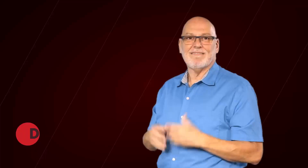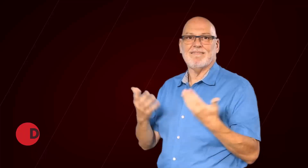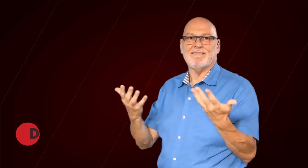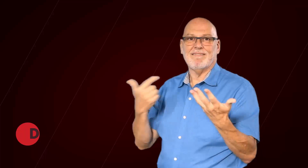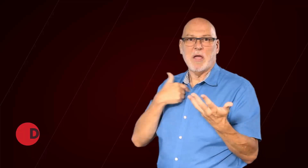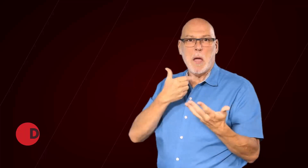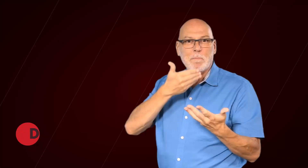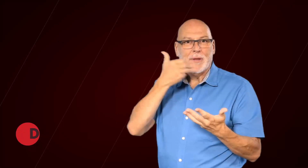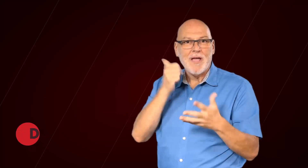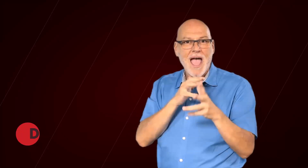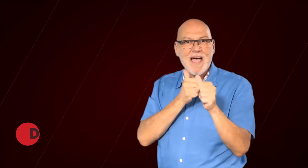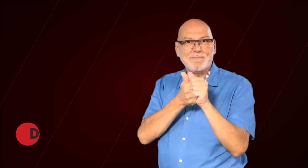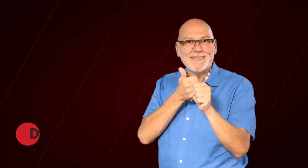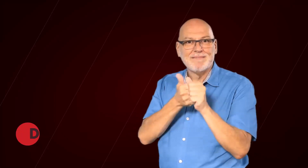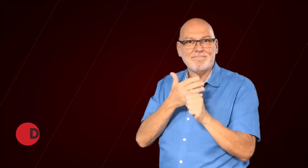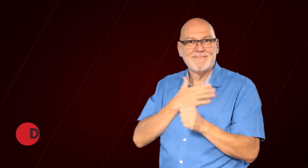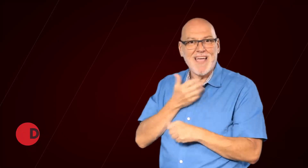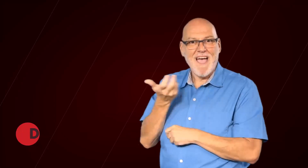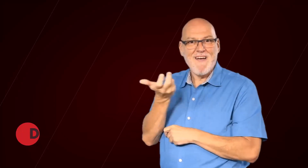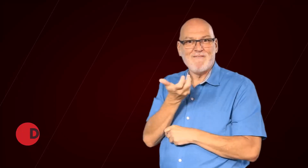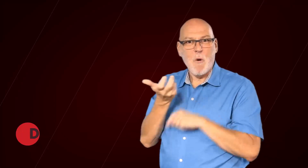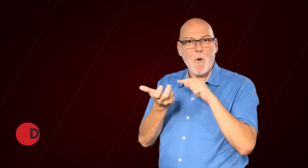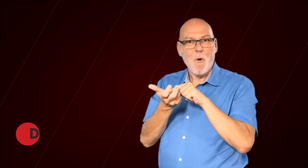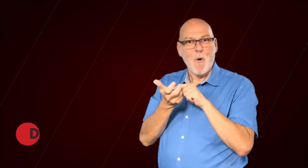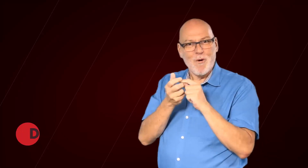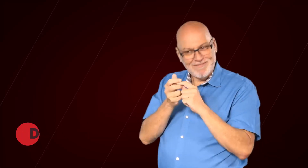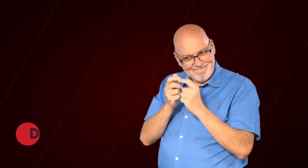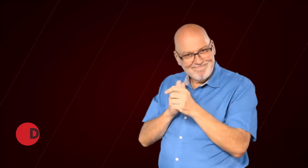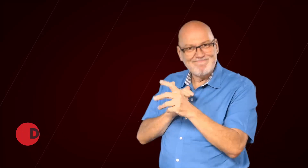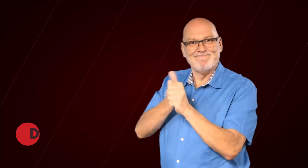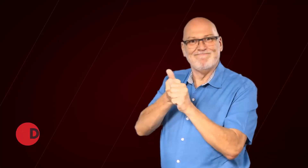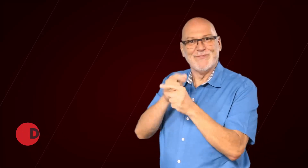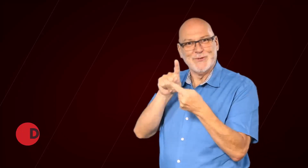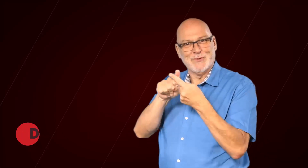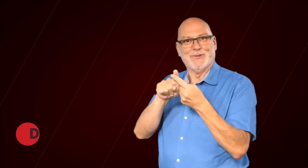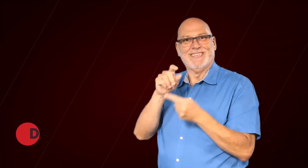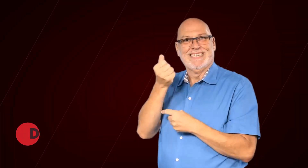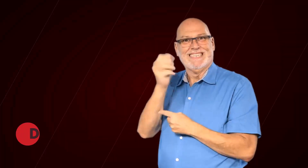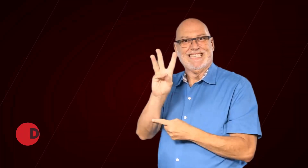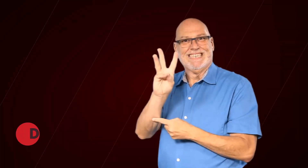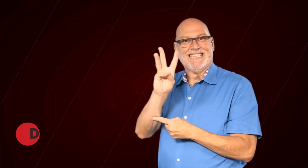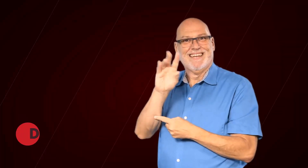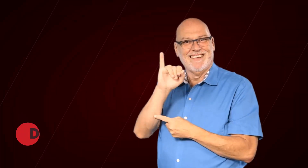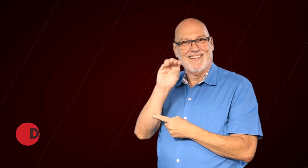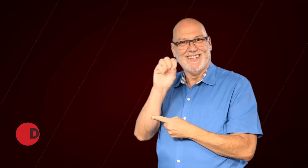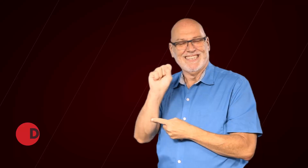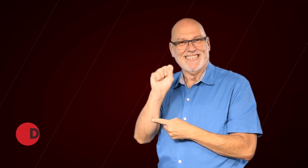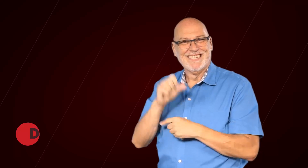[Anselmo]: I better update my iPhone to iOS 16!